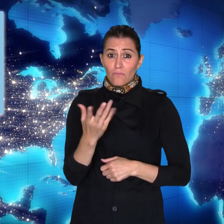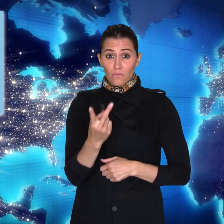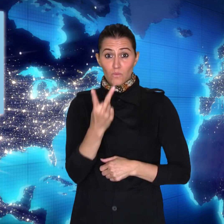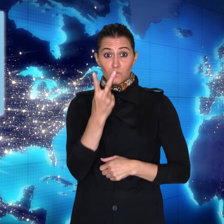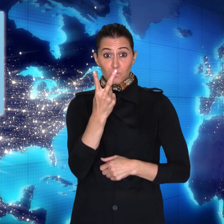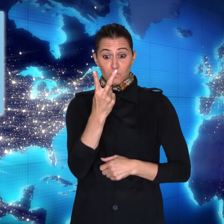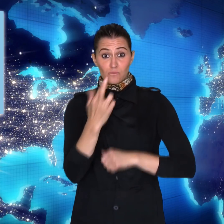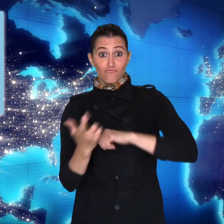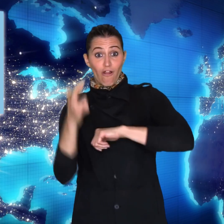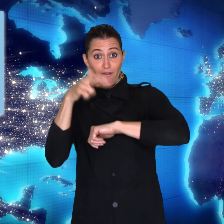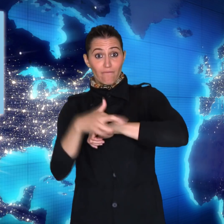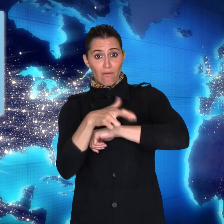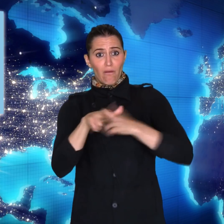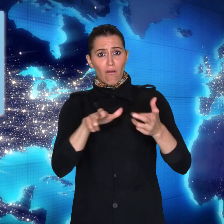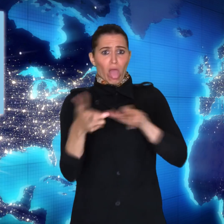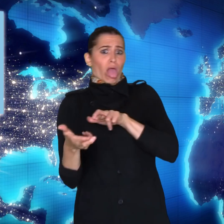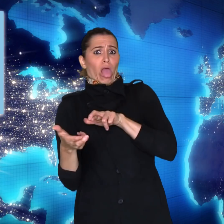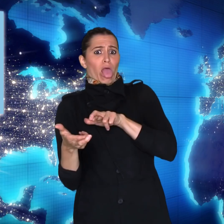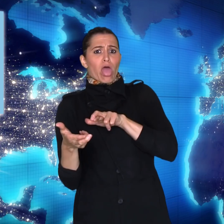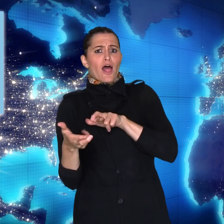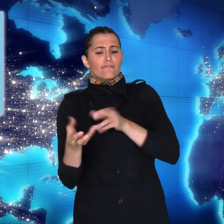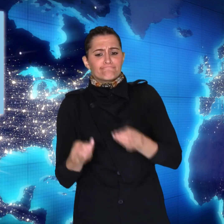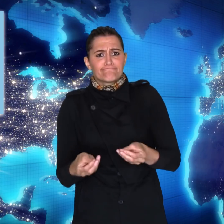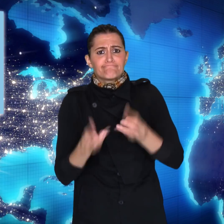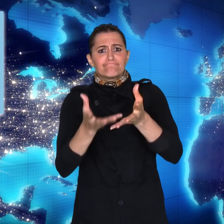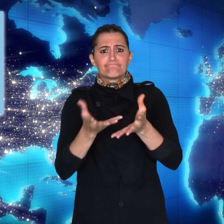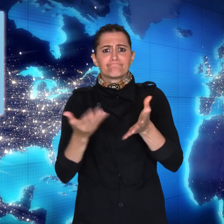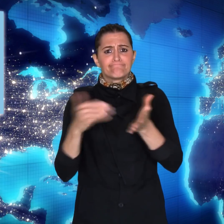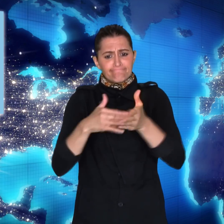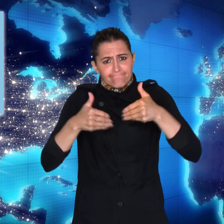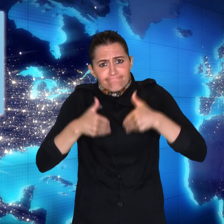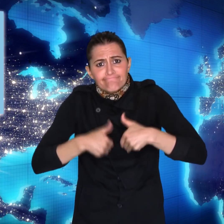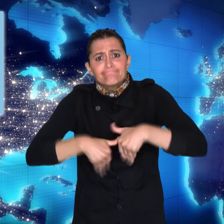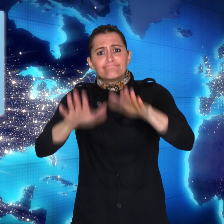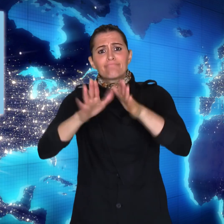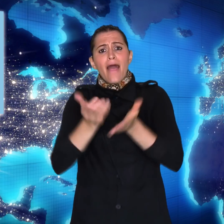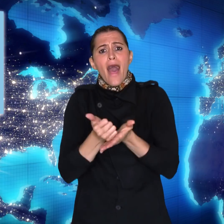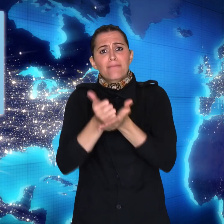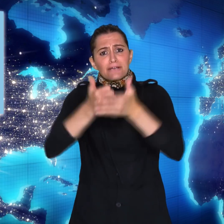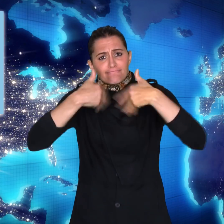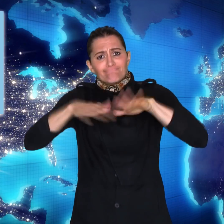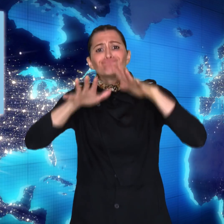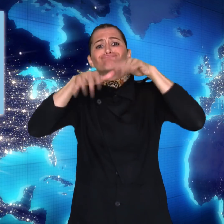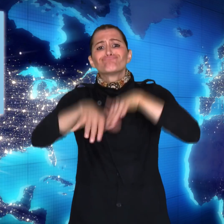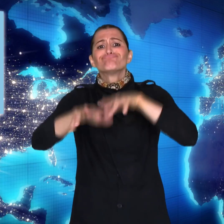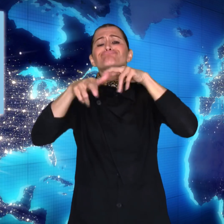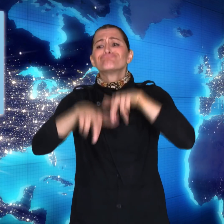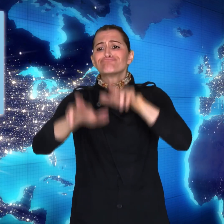they were released back into the wild.